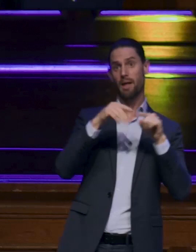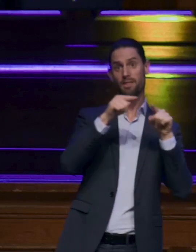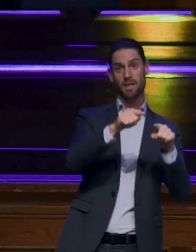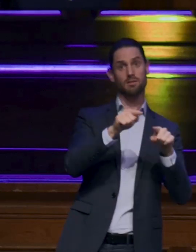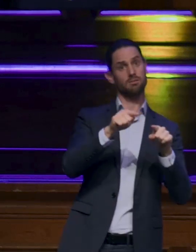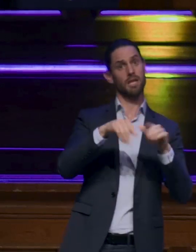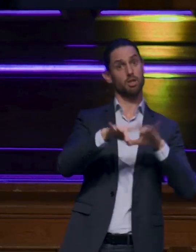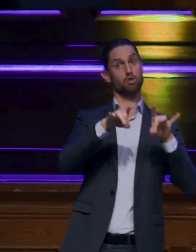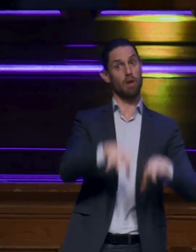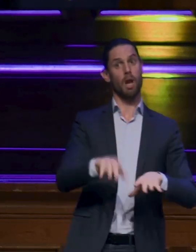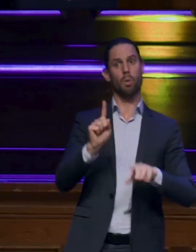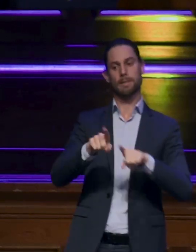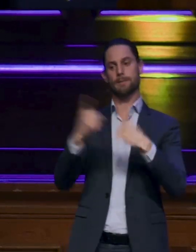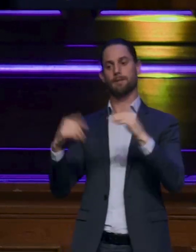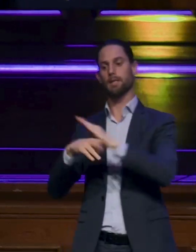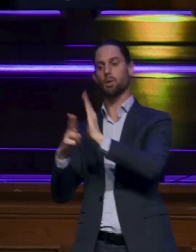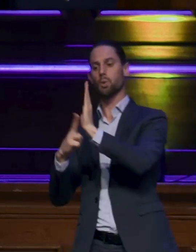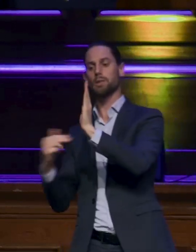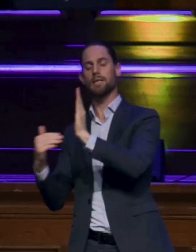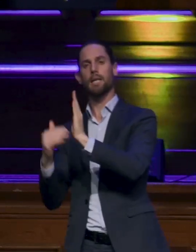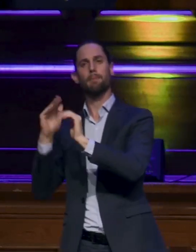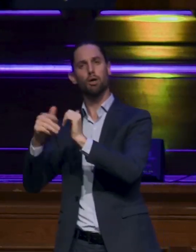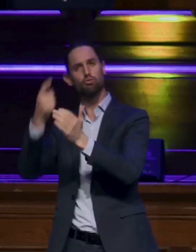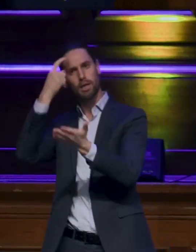and where the the inequities are still but from the perspective of a country